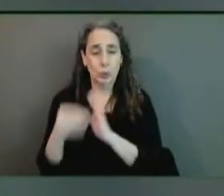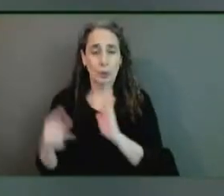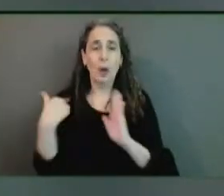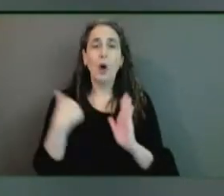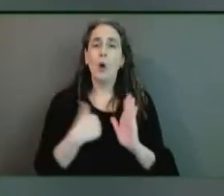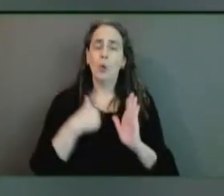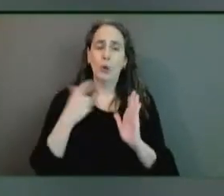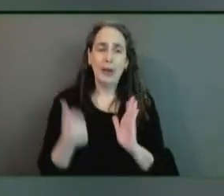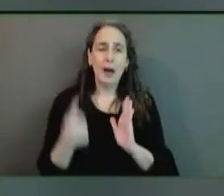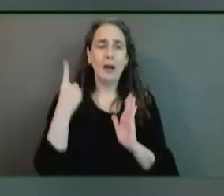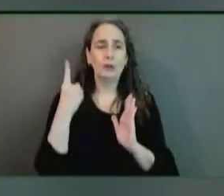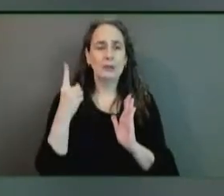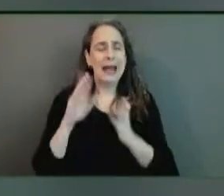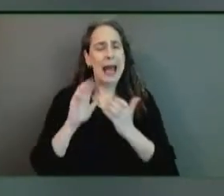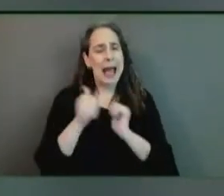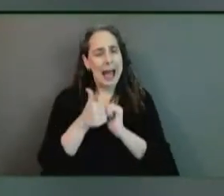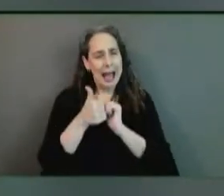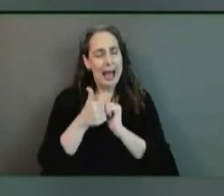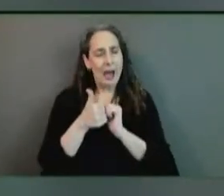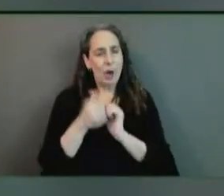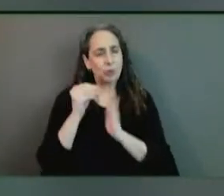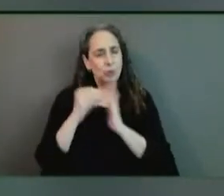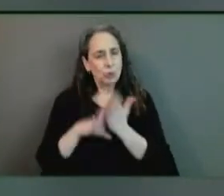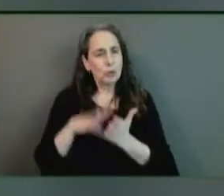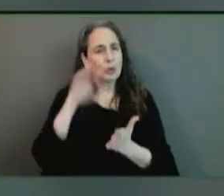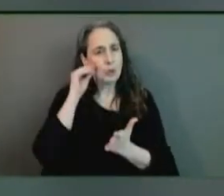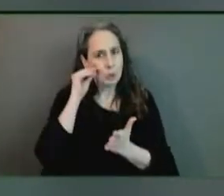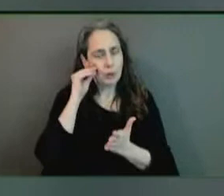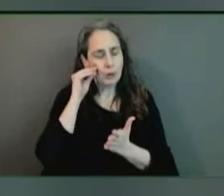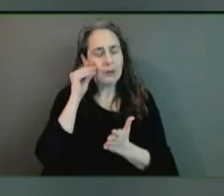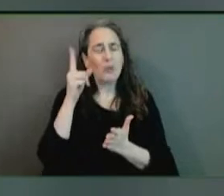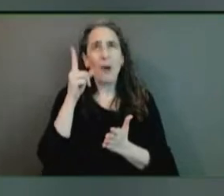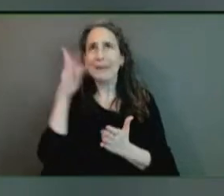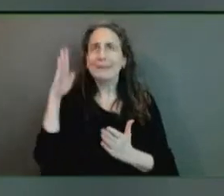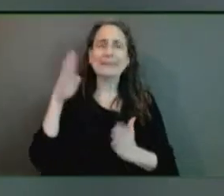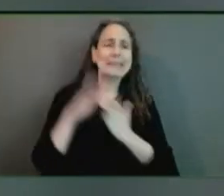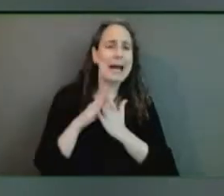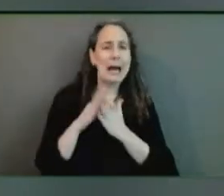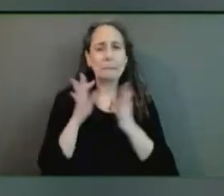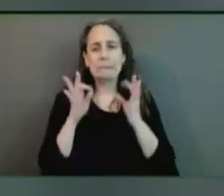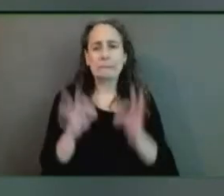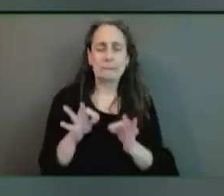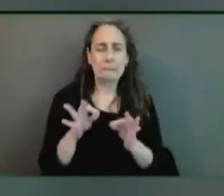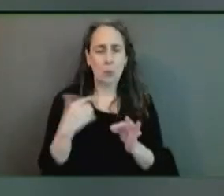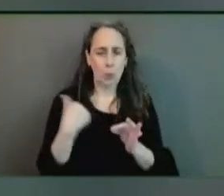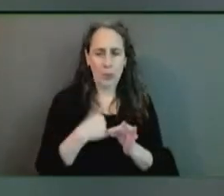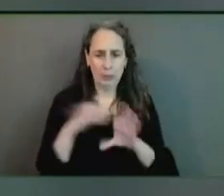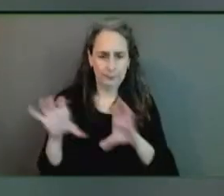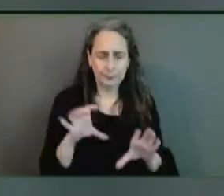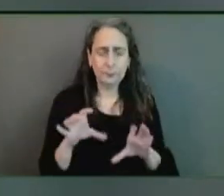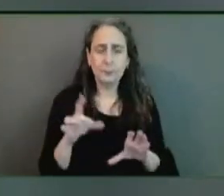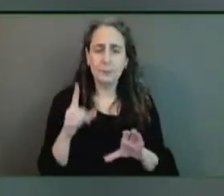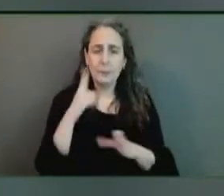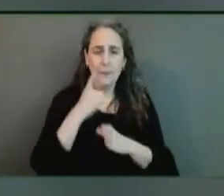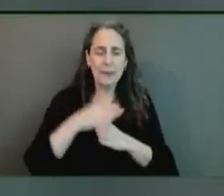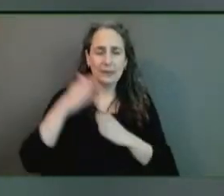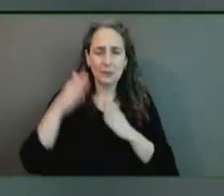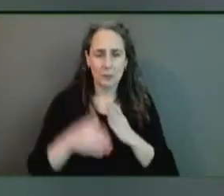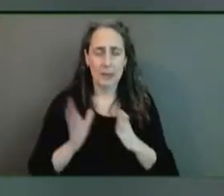all of those activities matter to them. We understand that the format i which students learned is one of the most important